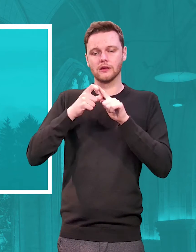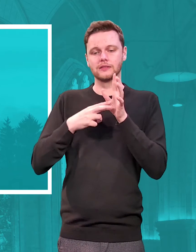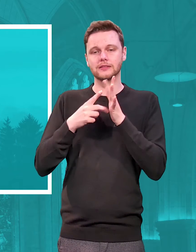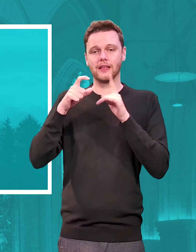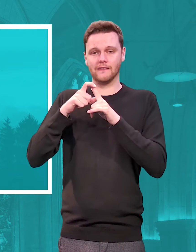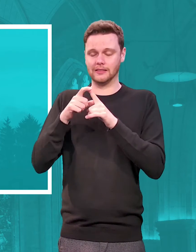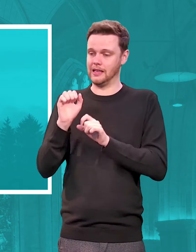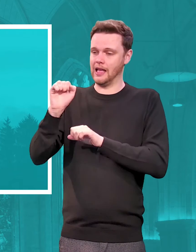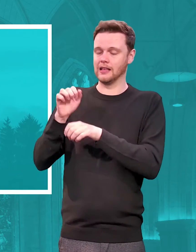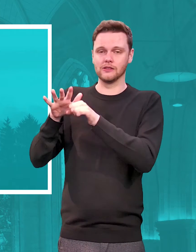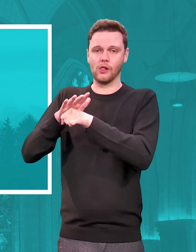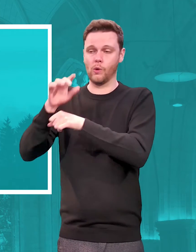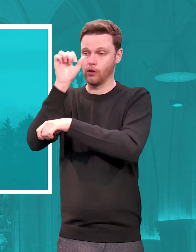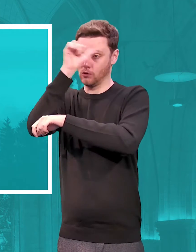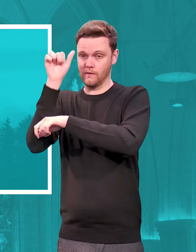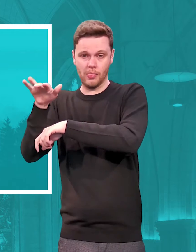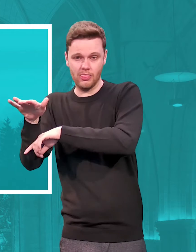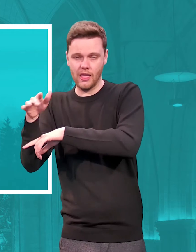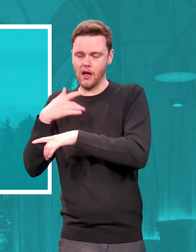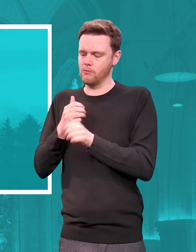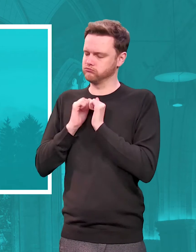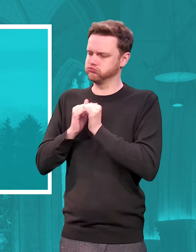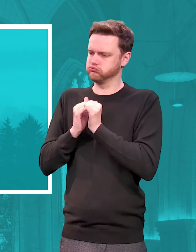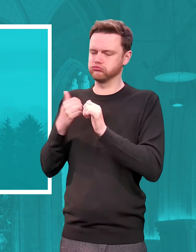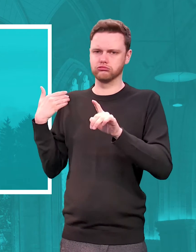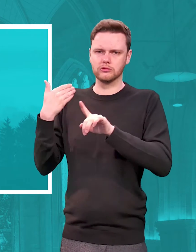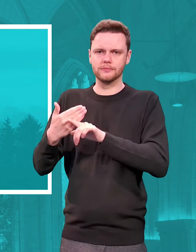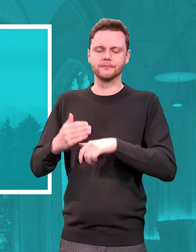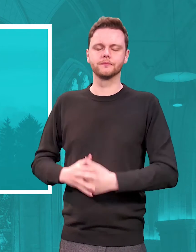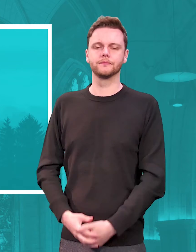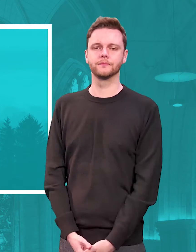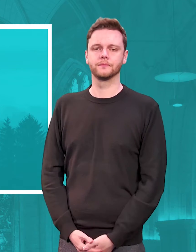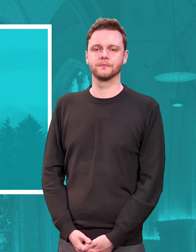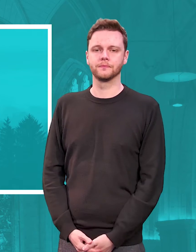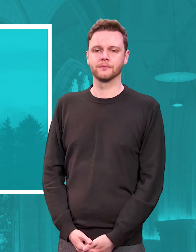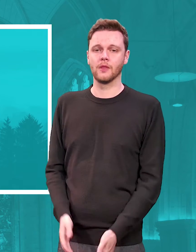have proved invaluable over the years. We have been in negotiation with the Church of Pakistan